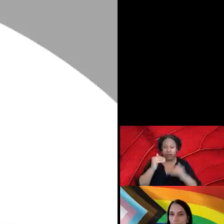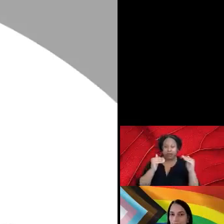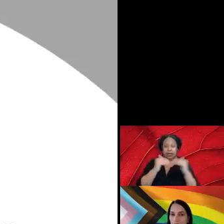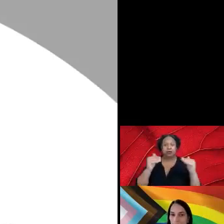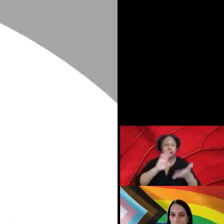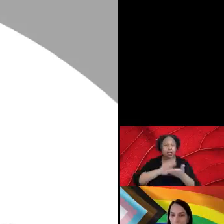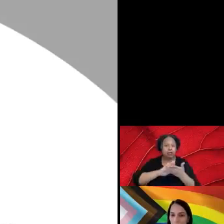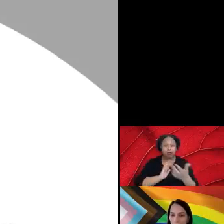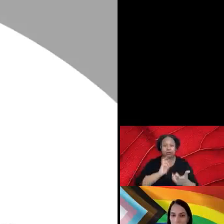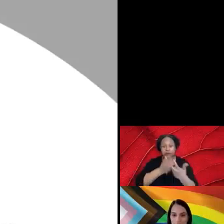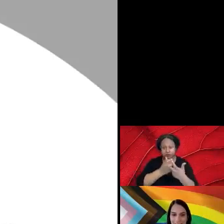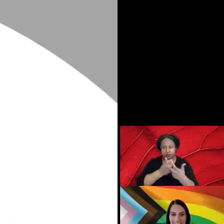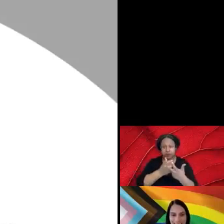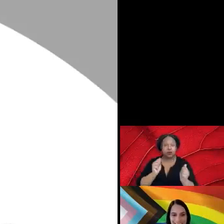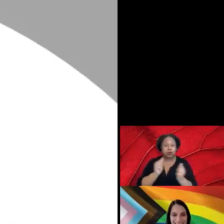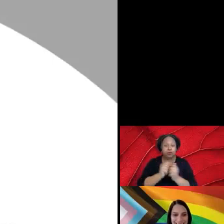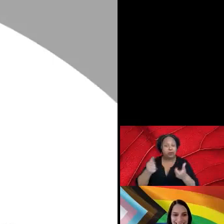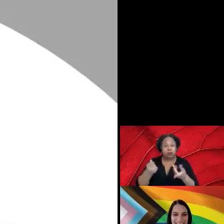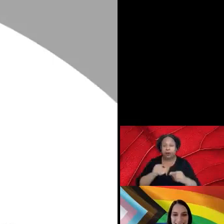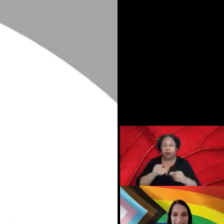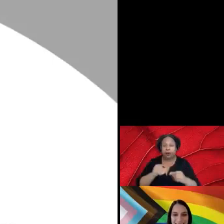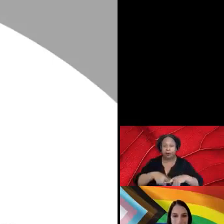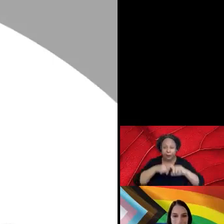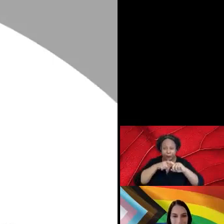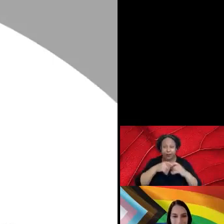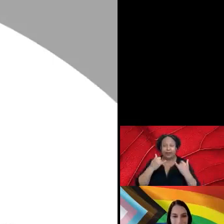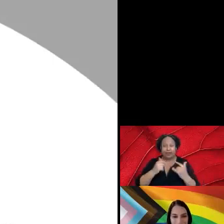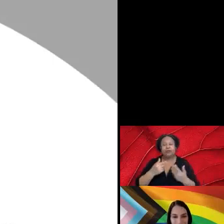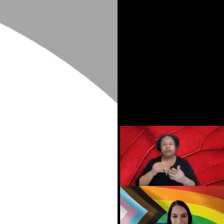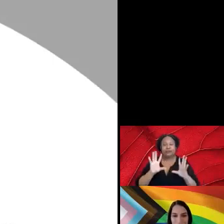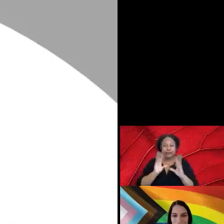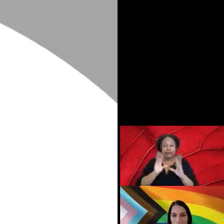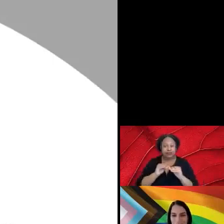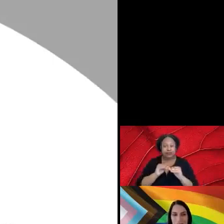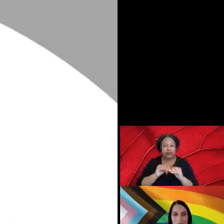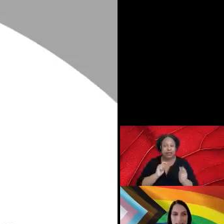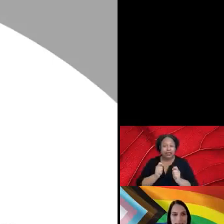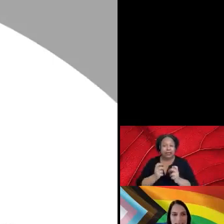So, without further ado, this is our session on adaptive technology and professional placement settings.